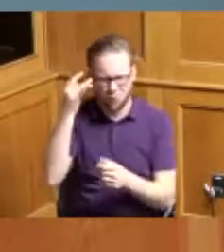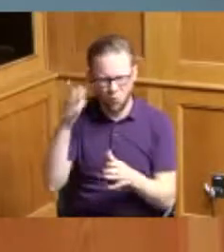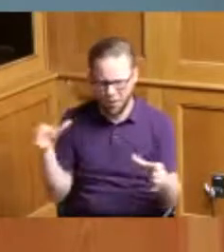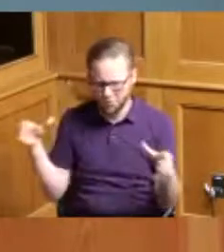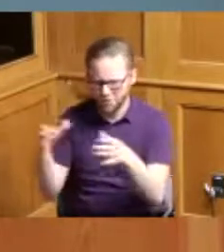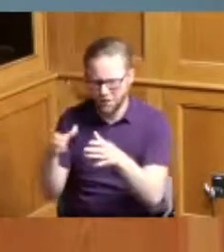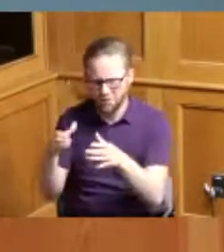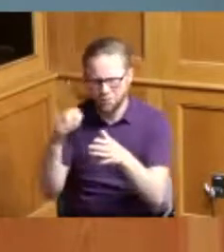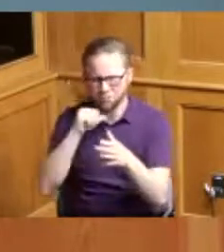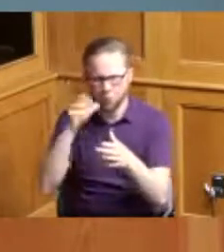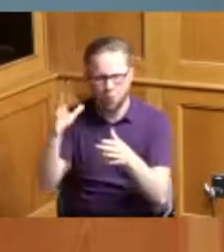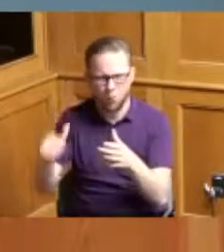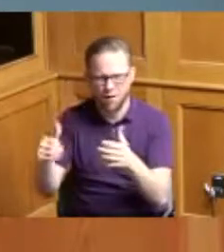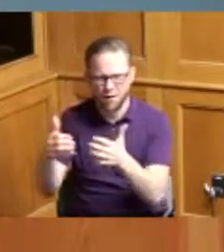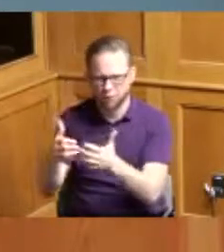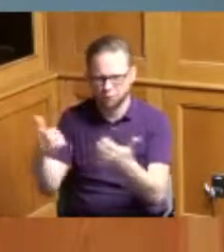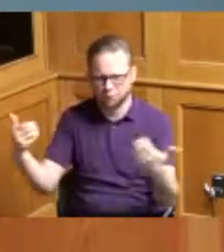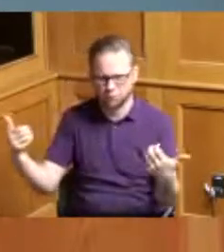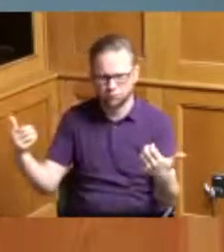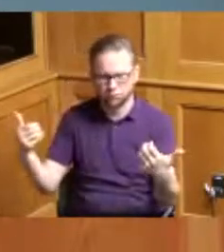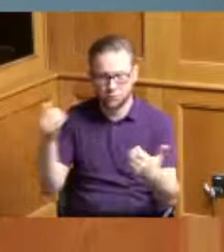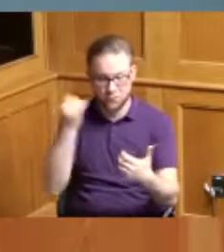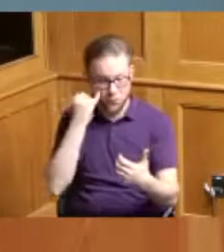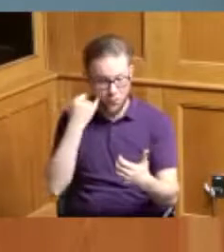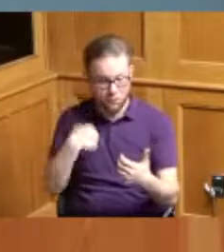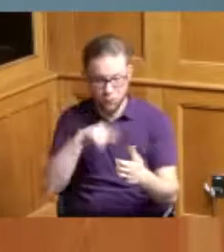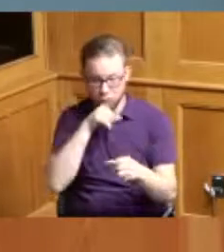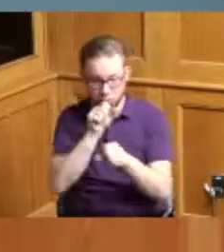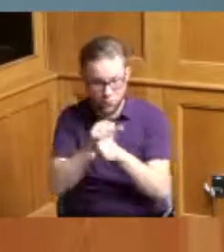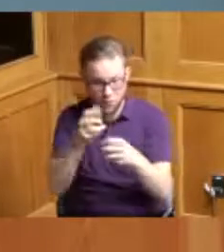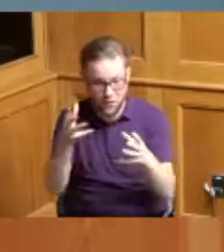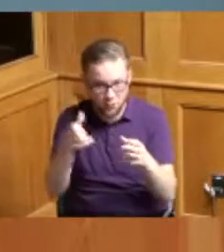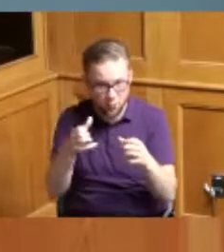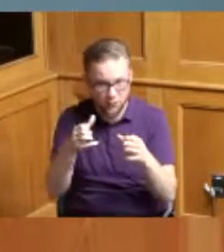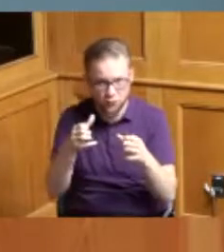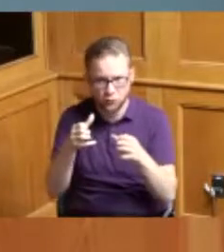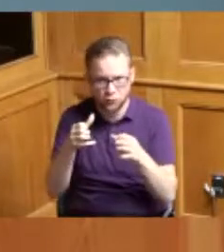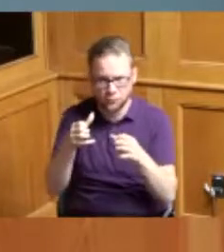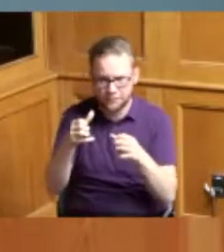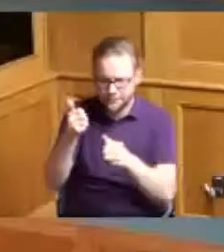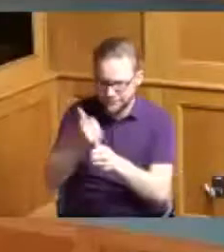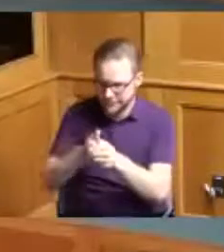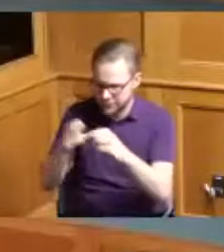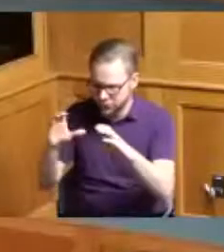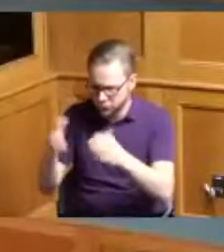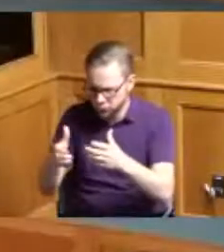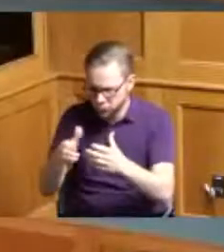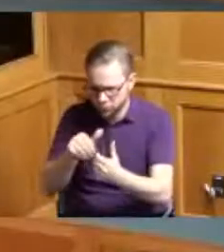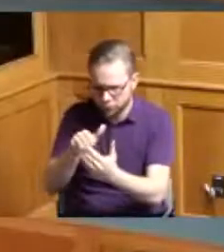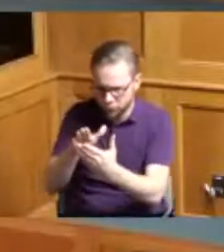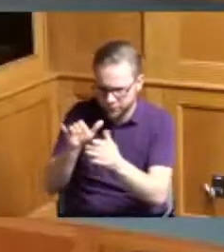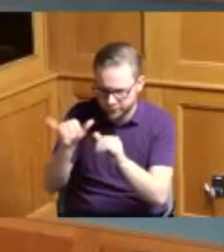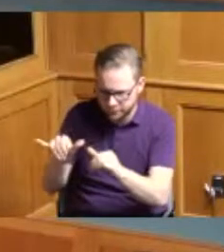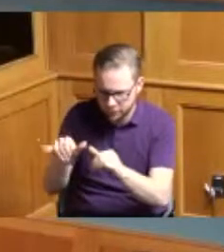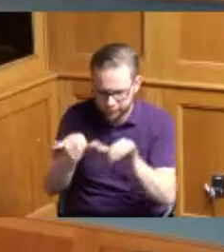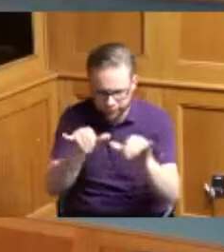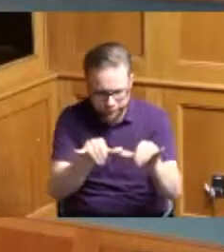if we're trying to you know treat people similarly yeah just to explain that the multi-family that